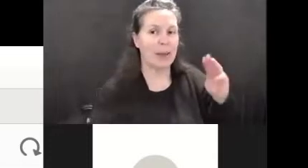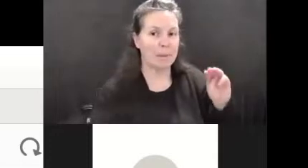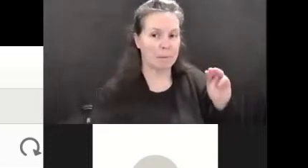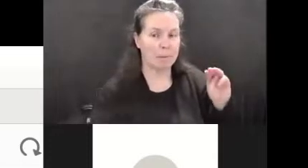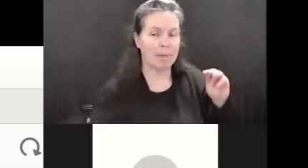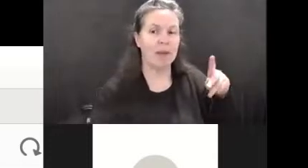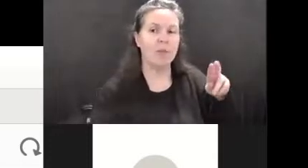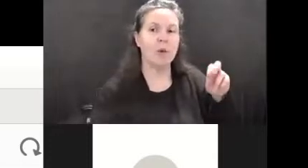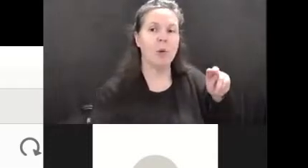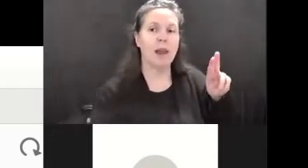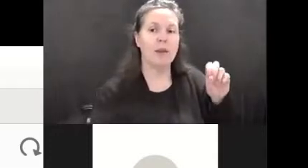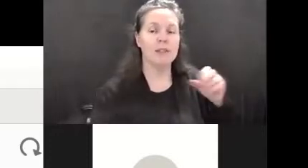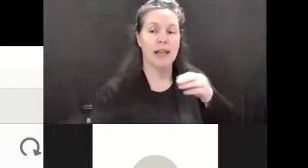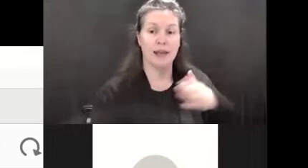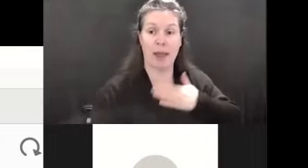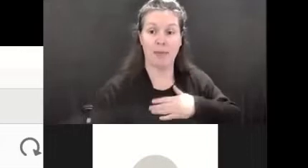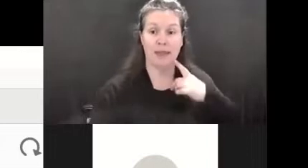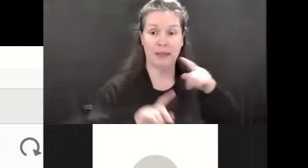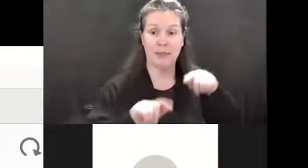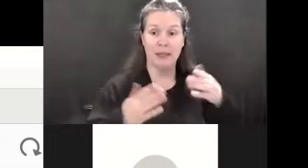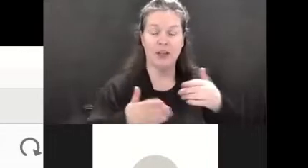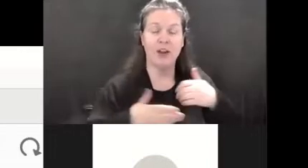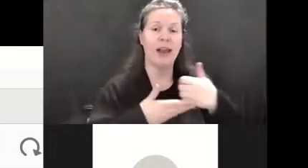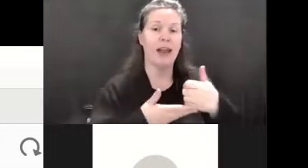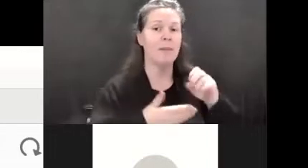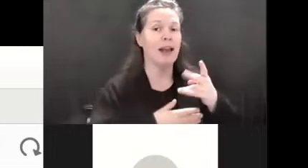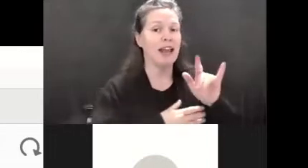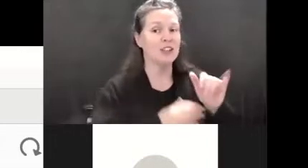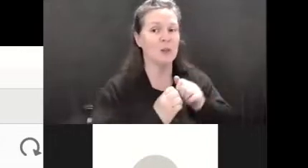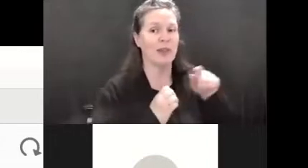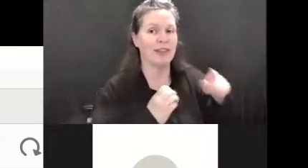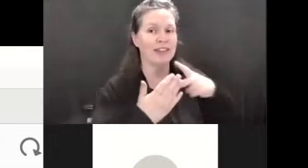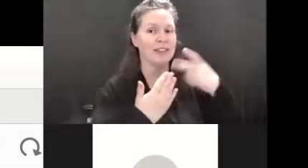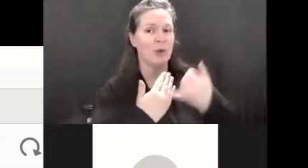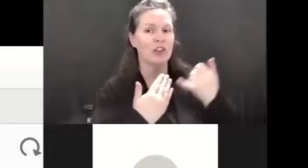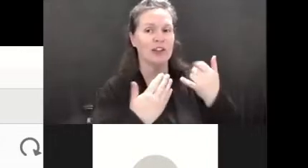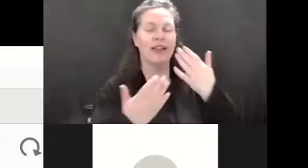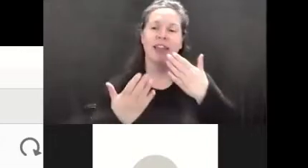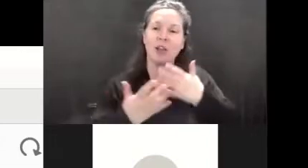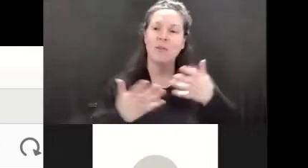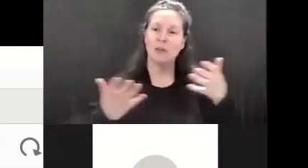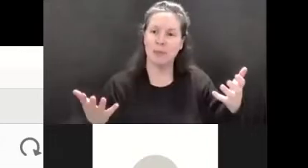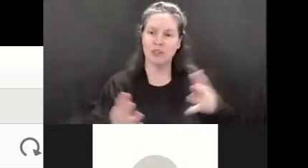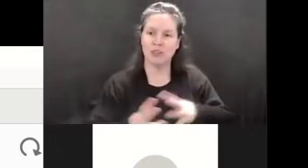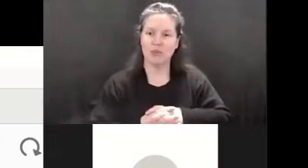and I'm grateful to be here, and I help Ashley out with this project. Thank you so much. Thank you.